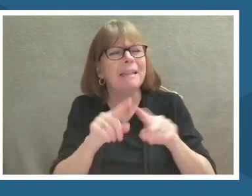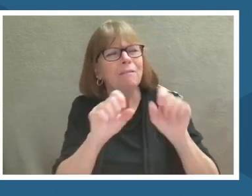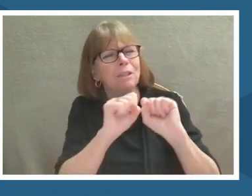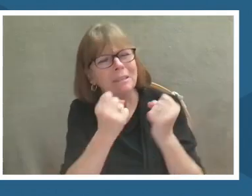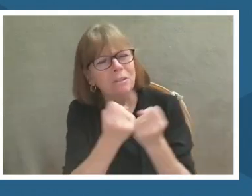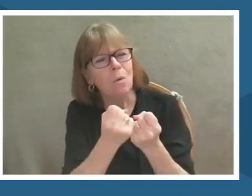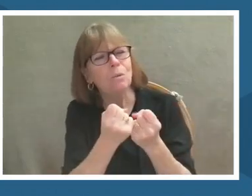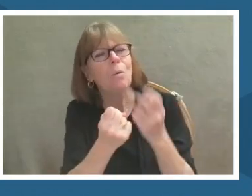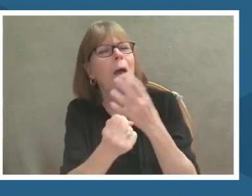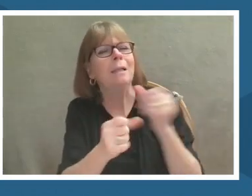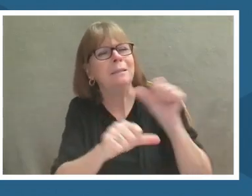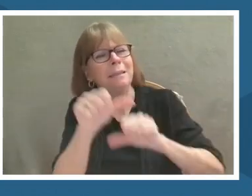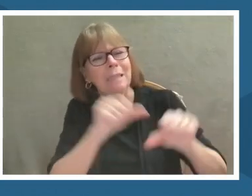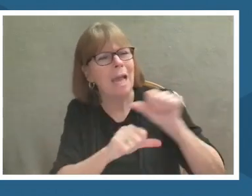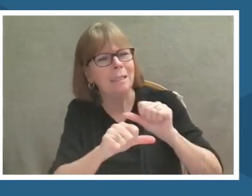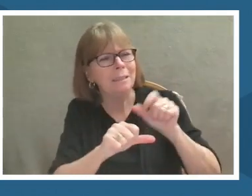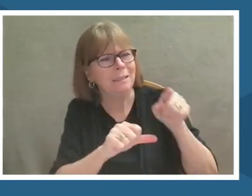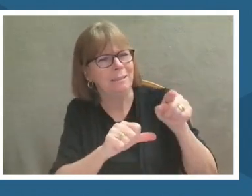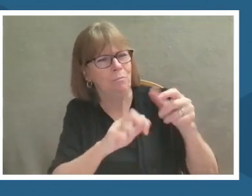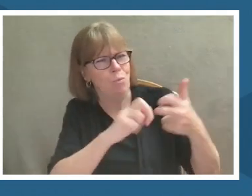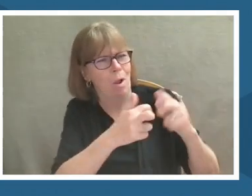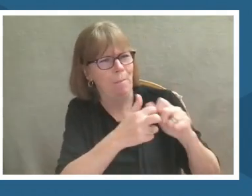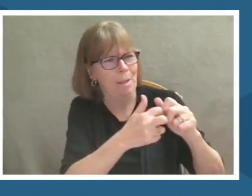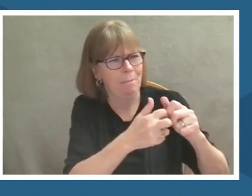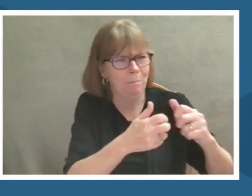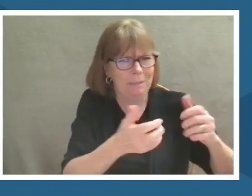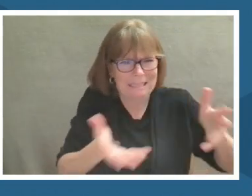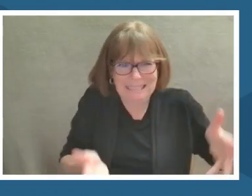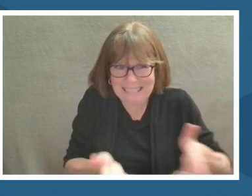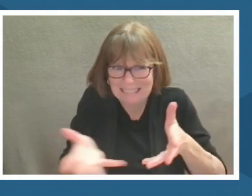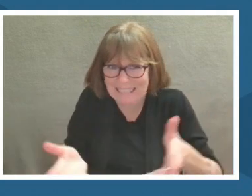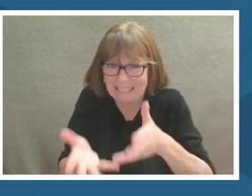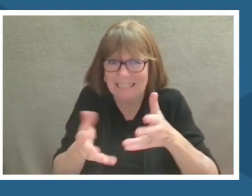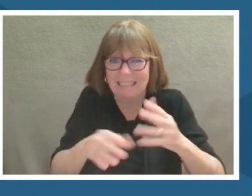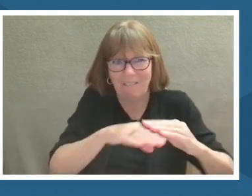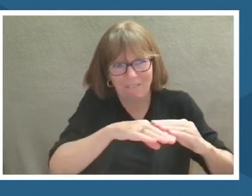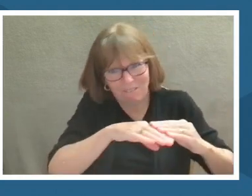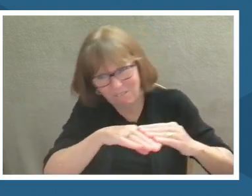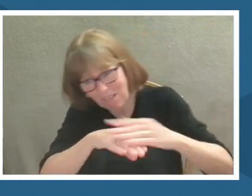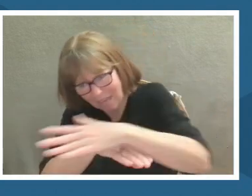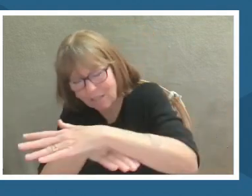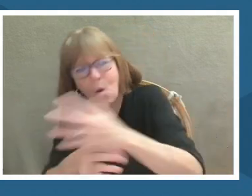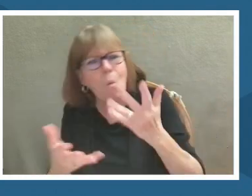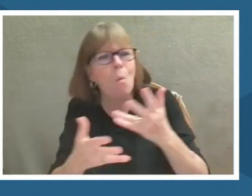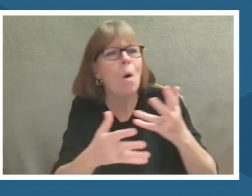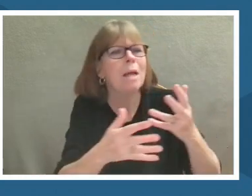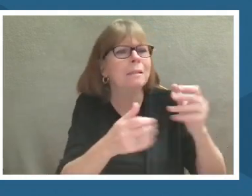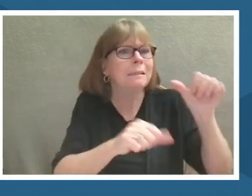scientific questions um or deep societal needs that come together i think that's where we think